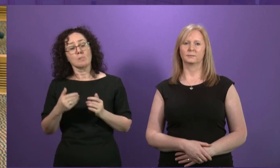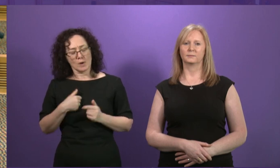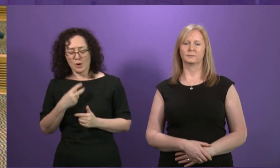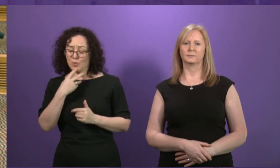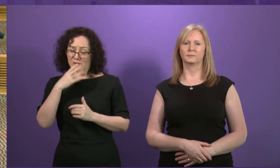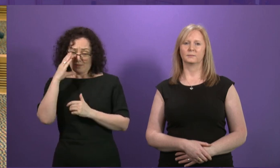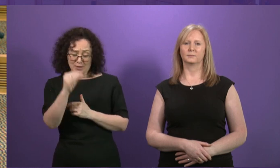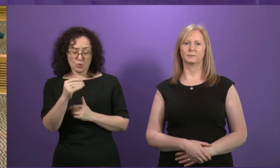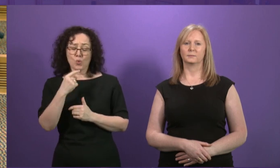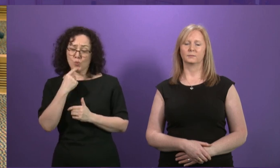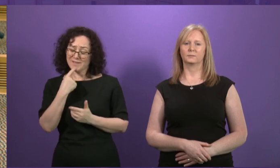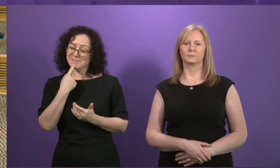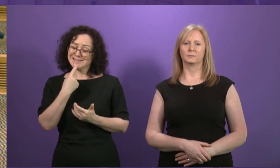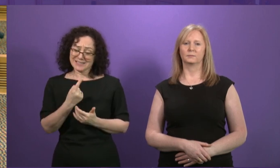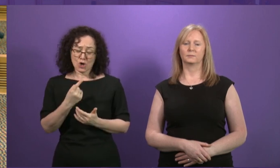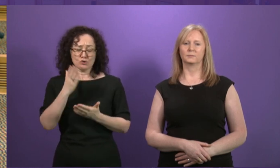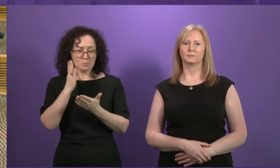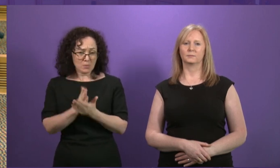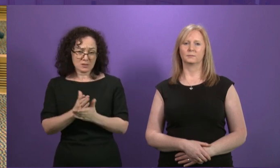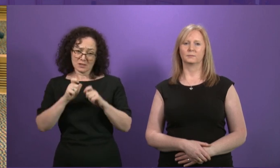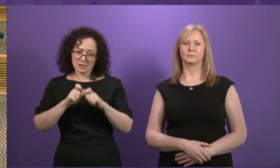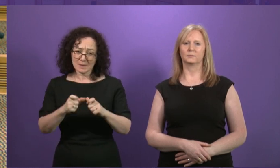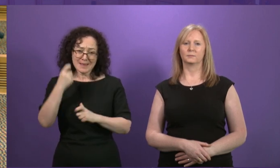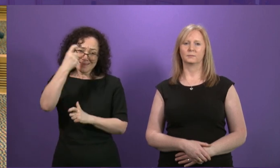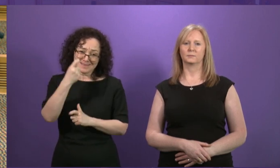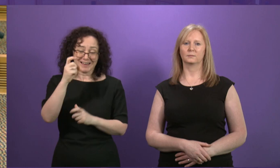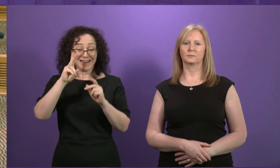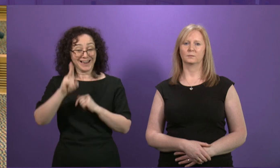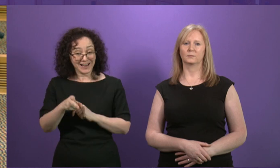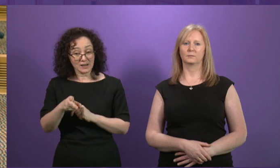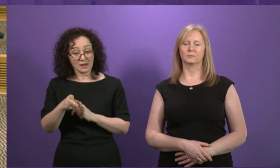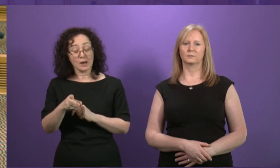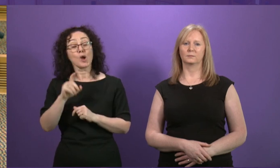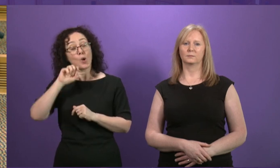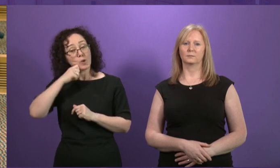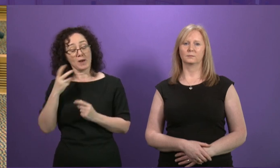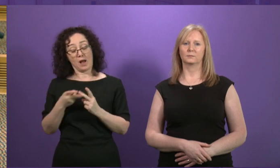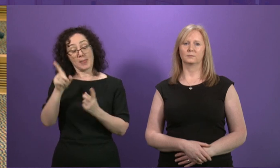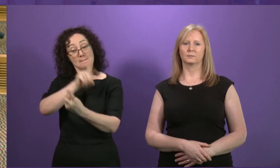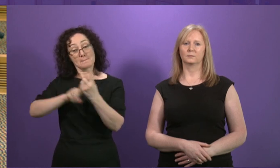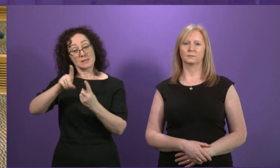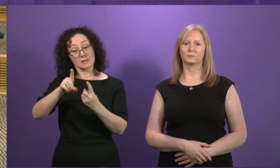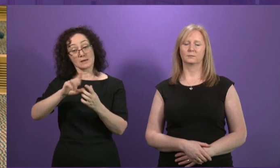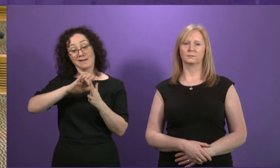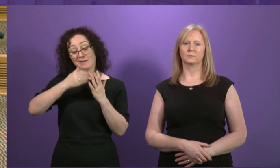to potential options for keeping the site open. There will be a further meeting of stakeholders at the end of this month to discuss the way forward.